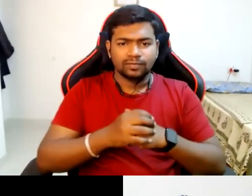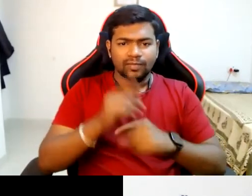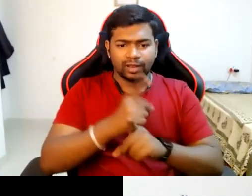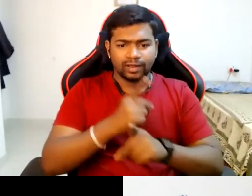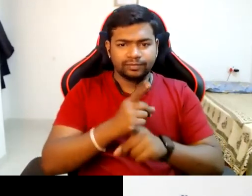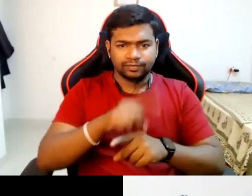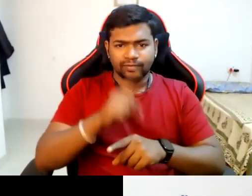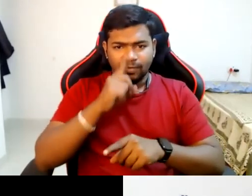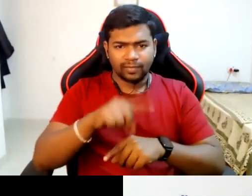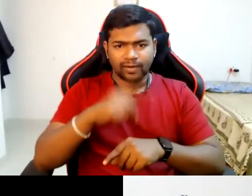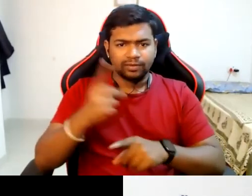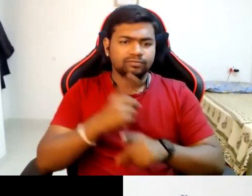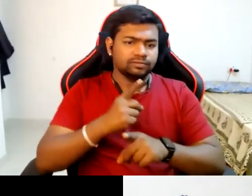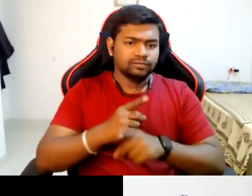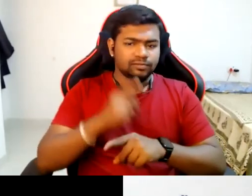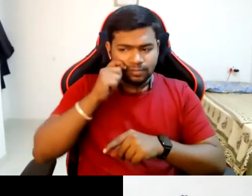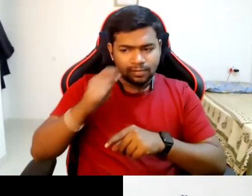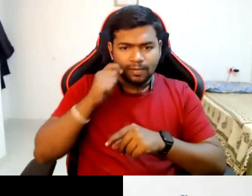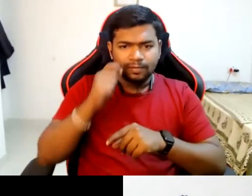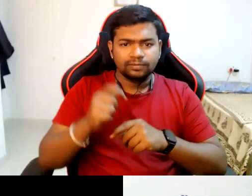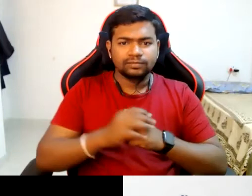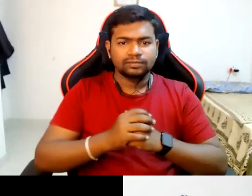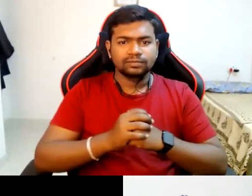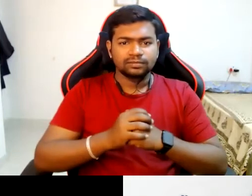and the girl was the class monitor, so she could keep eyes on me.